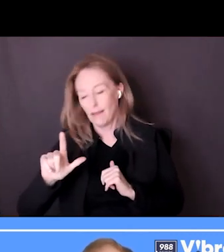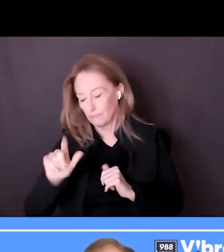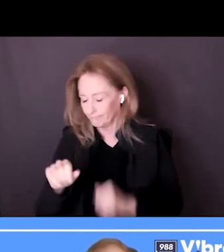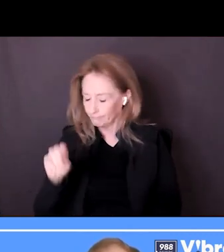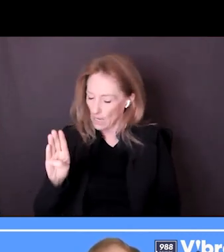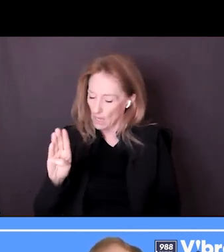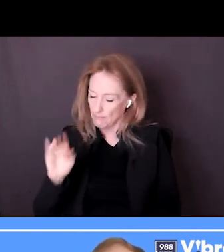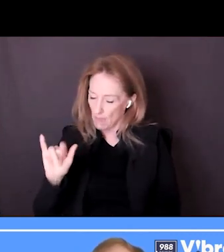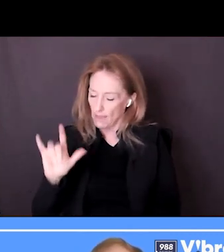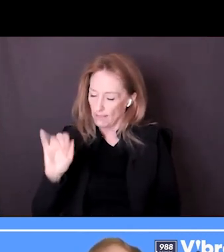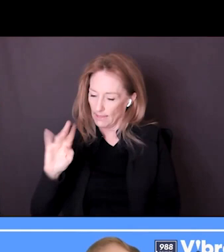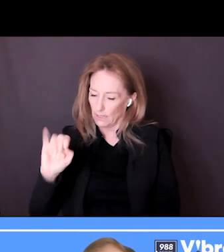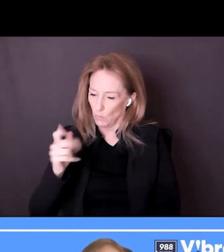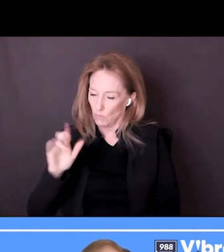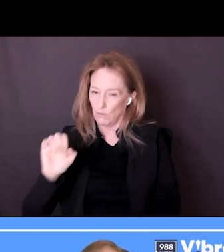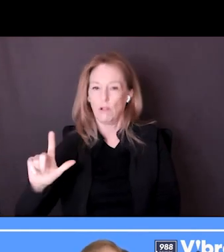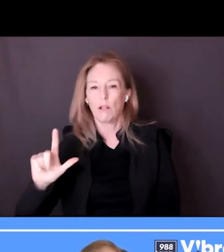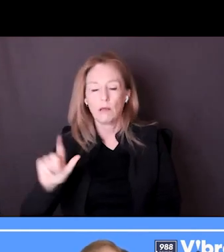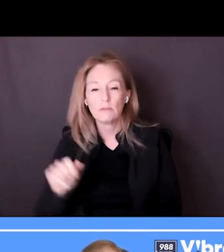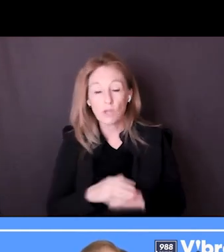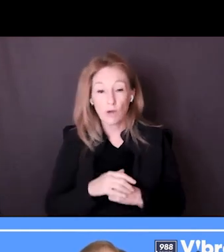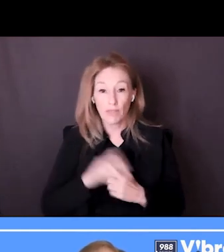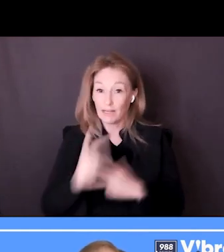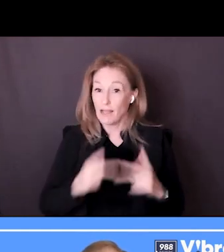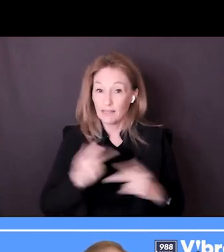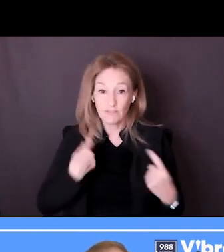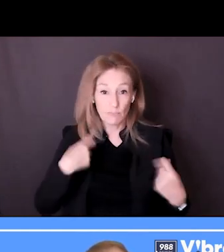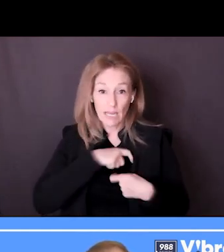IN THERE. >> AWESOME. IF SOMEONE WANTS TO SPEAK ENGLISH